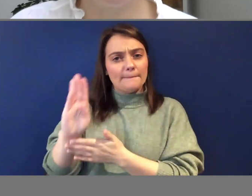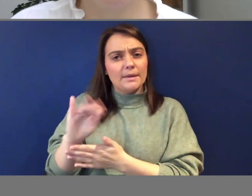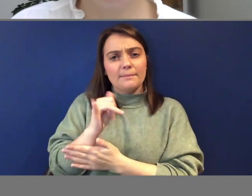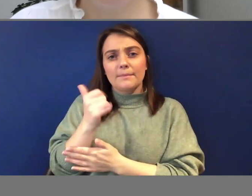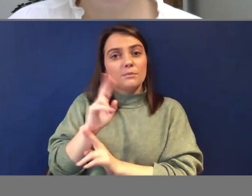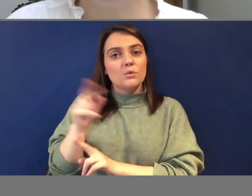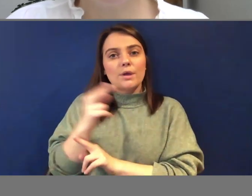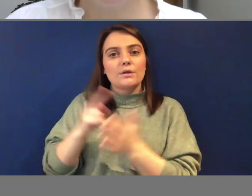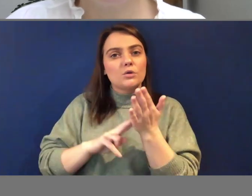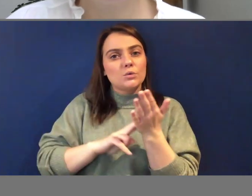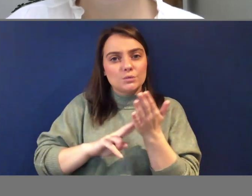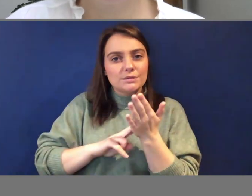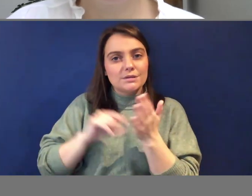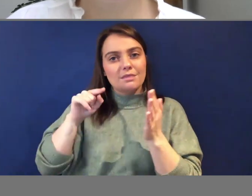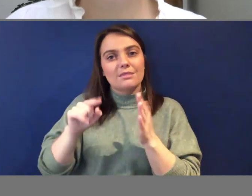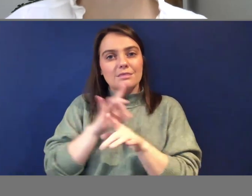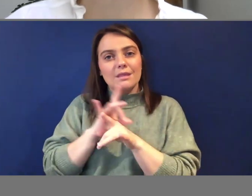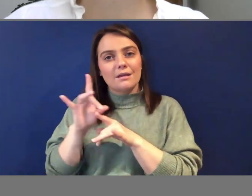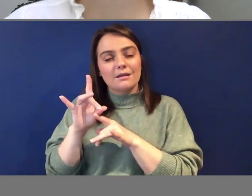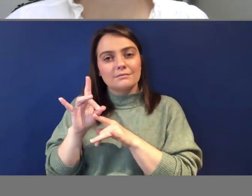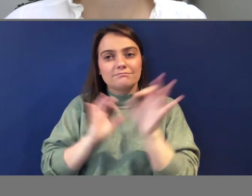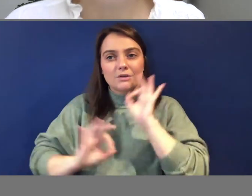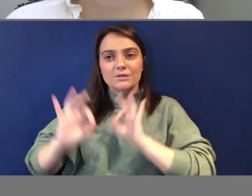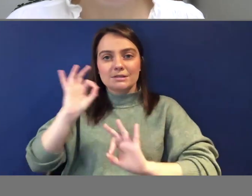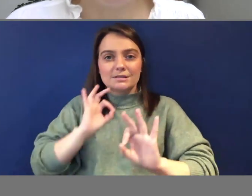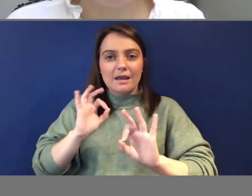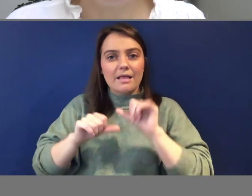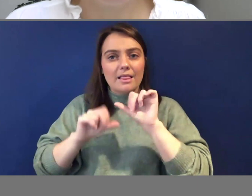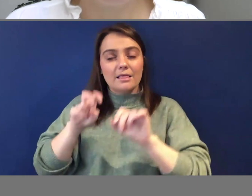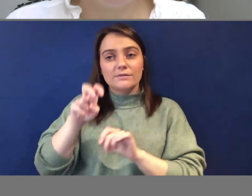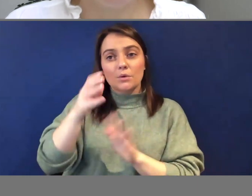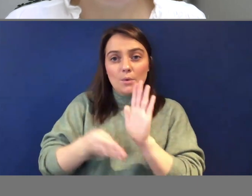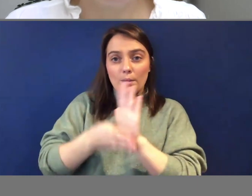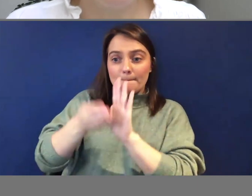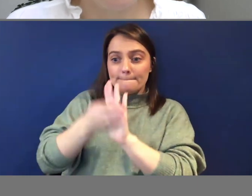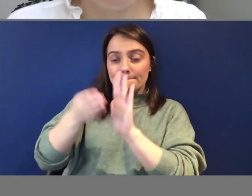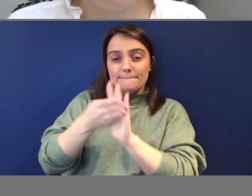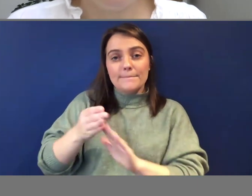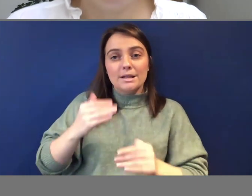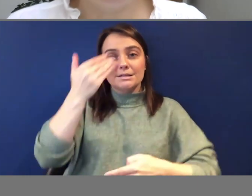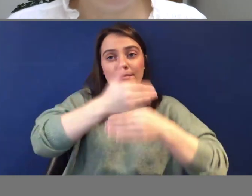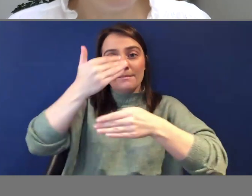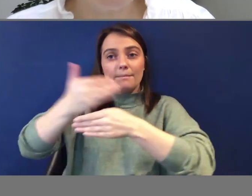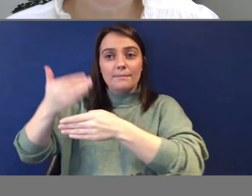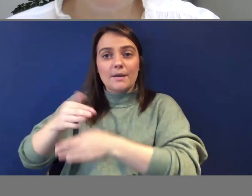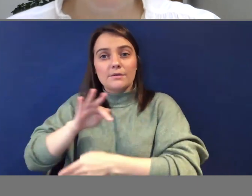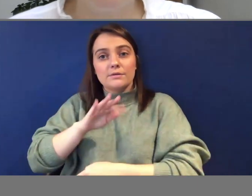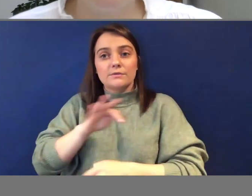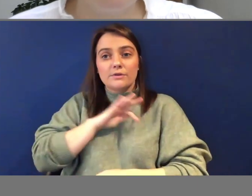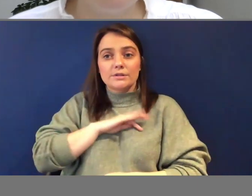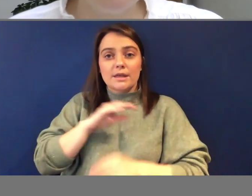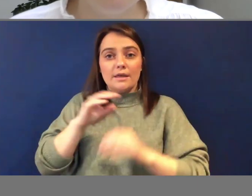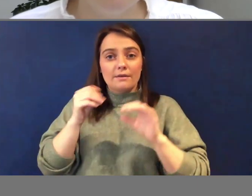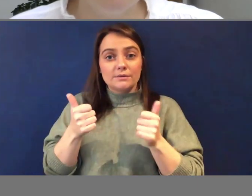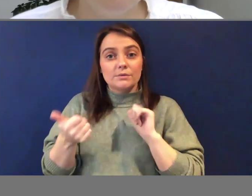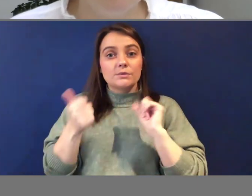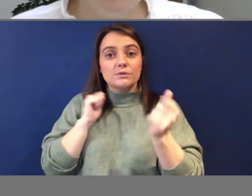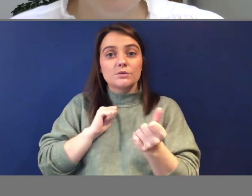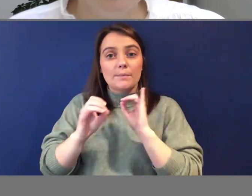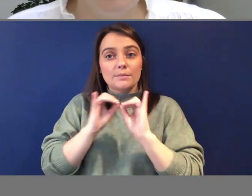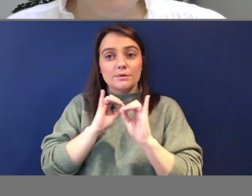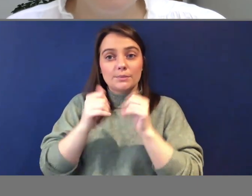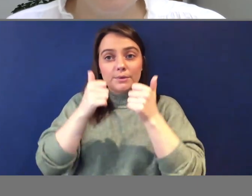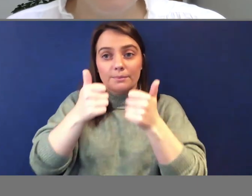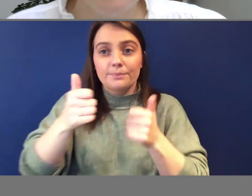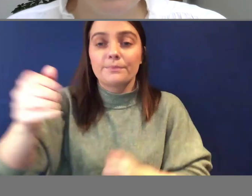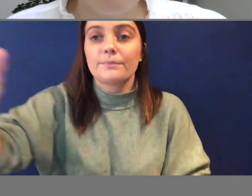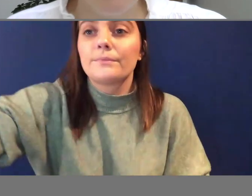for you so it's nearly like we're kind of building in obstacles for ourselves so just quickly then